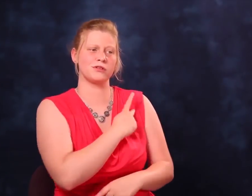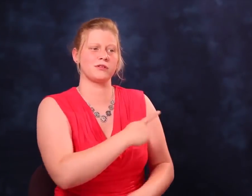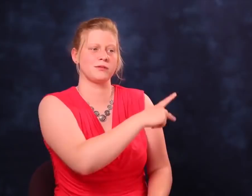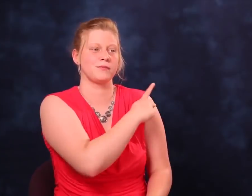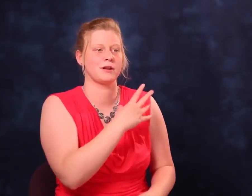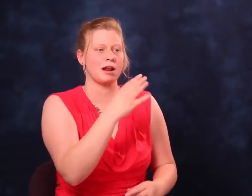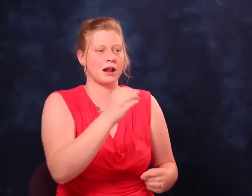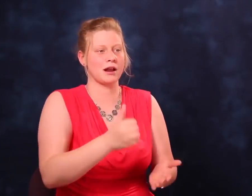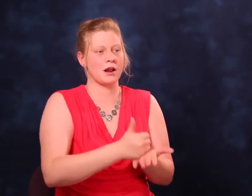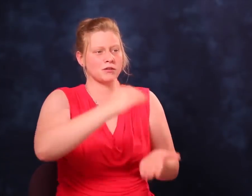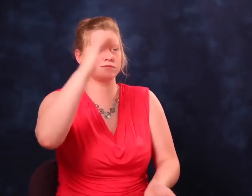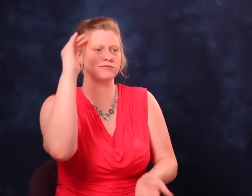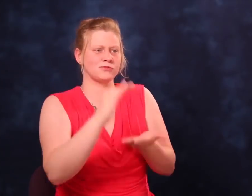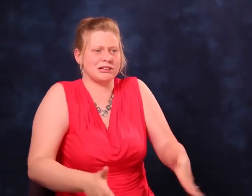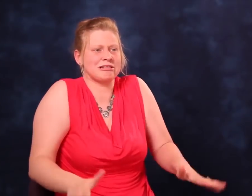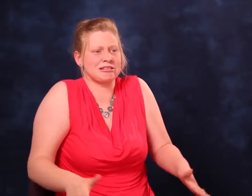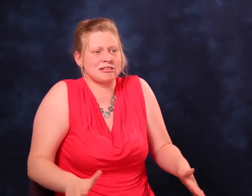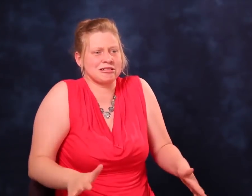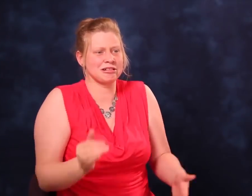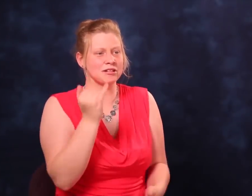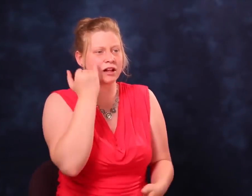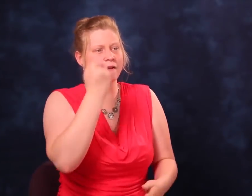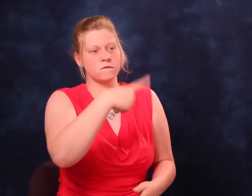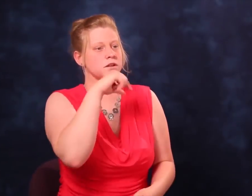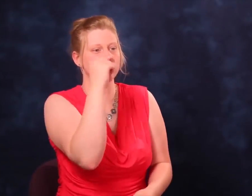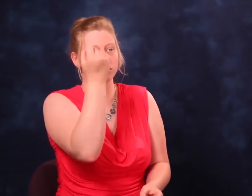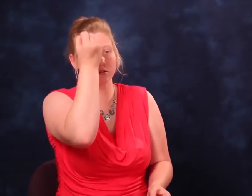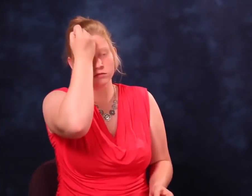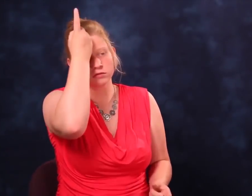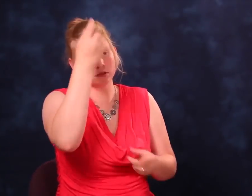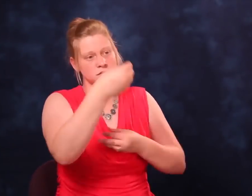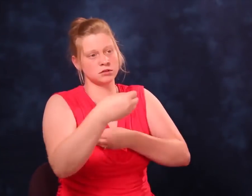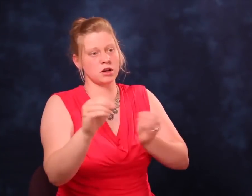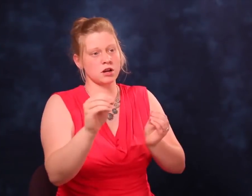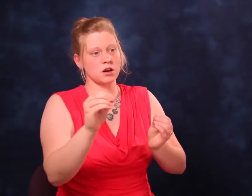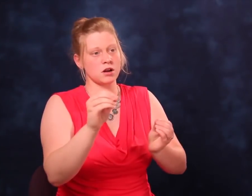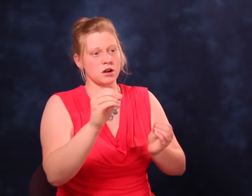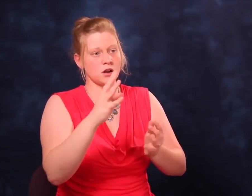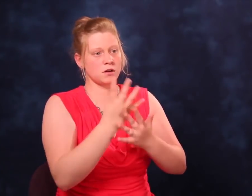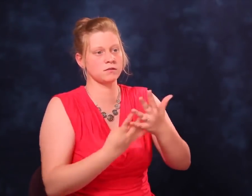to patients and help reduce anxiety if they do not understand